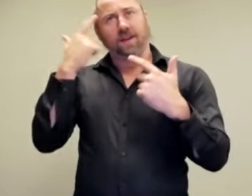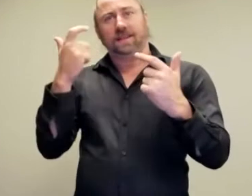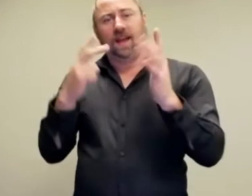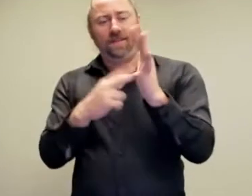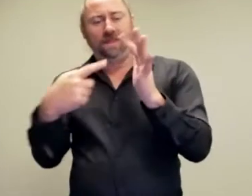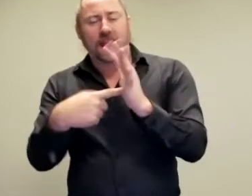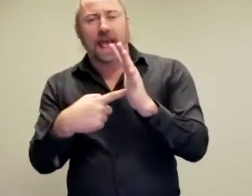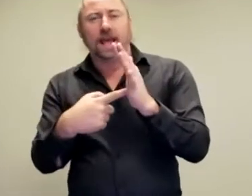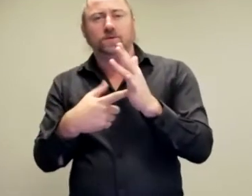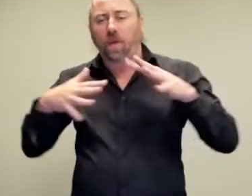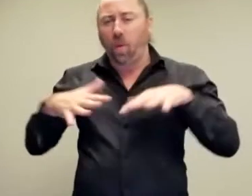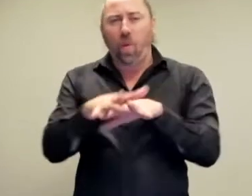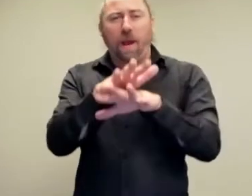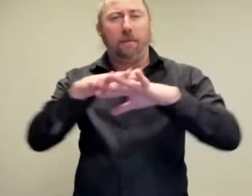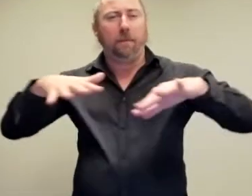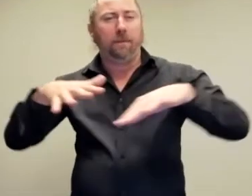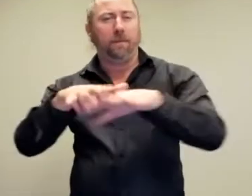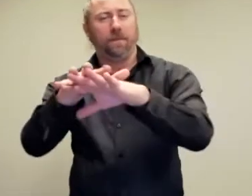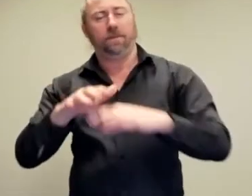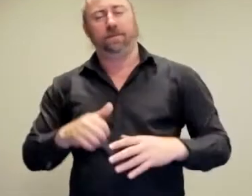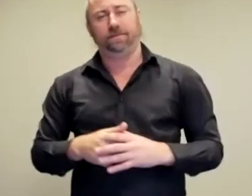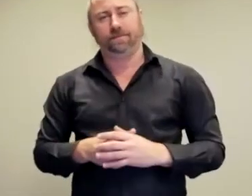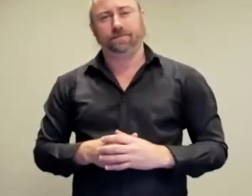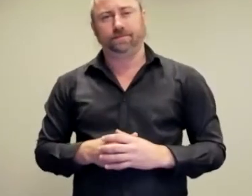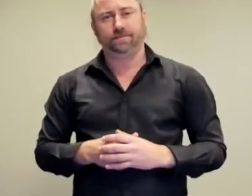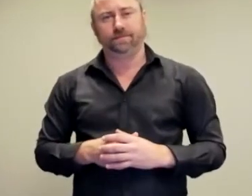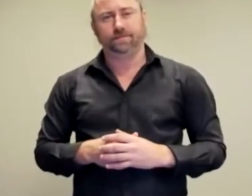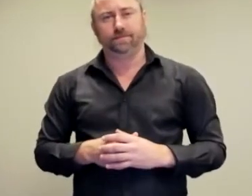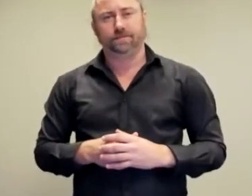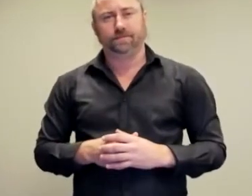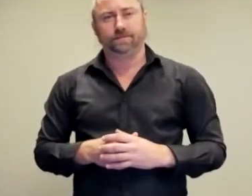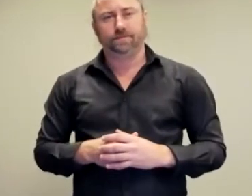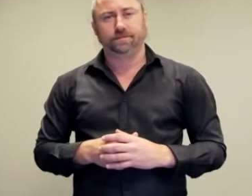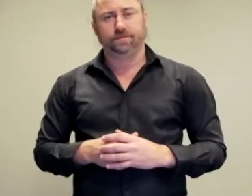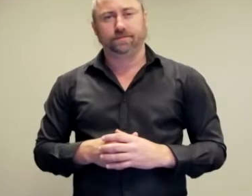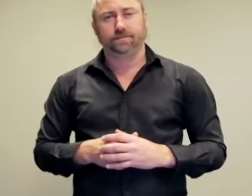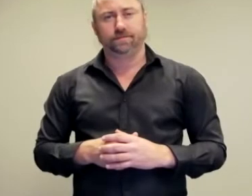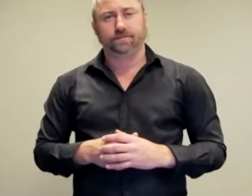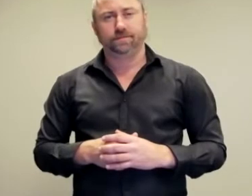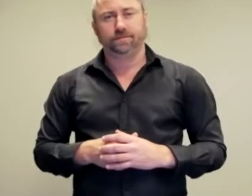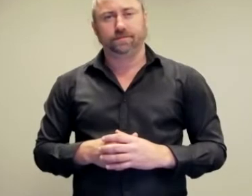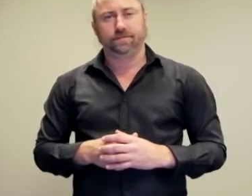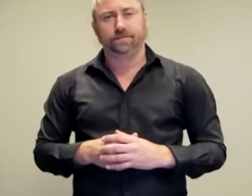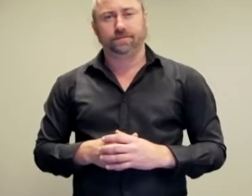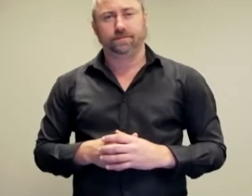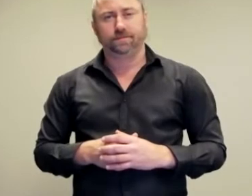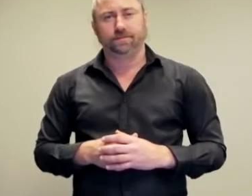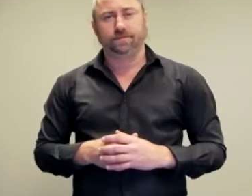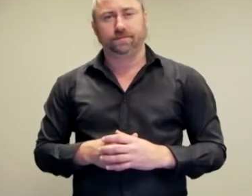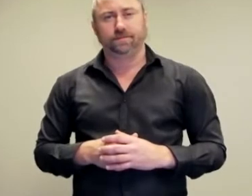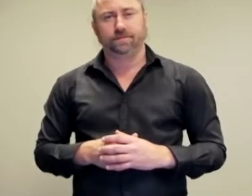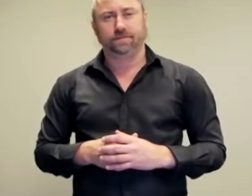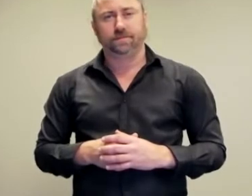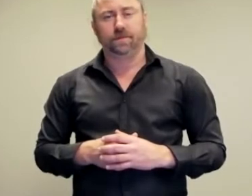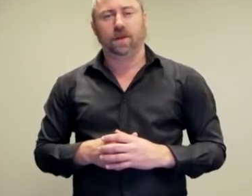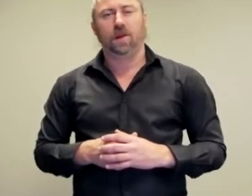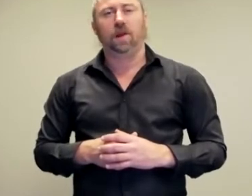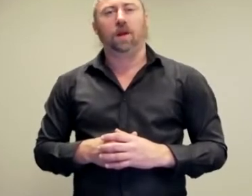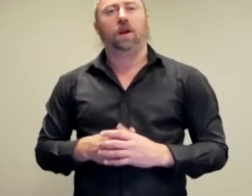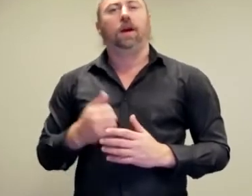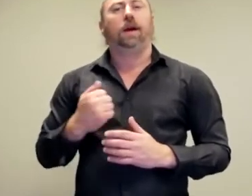and webs. Throughout my lecture descriptions of my